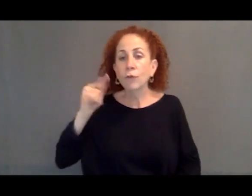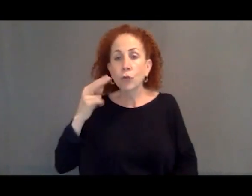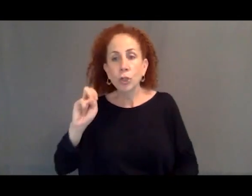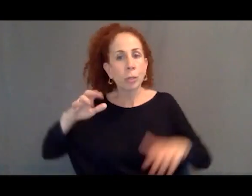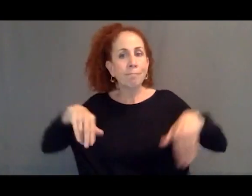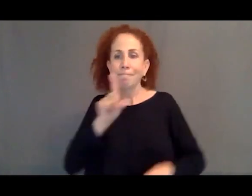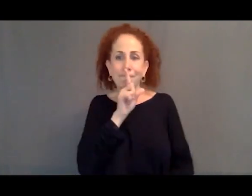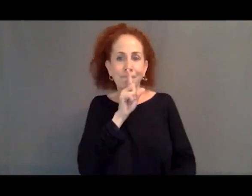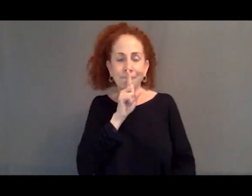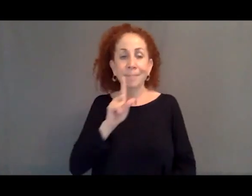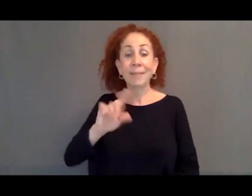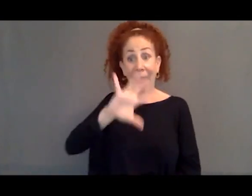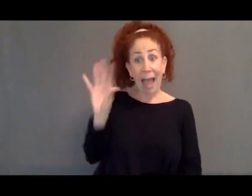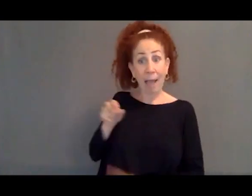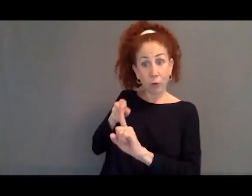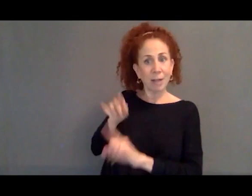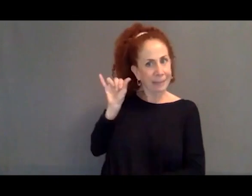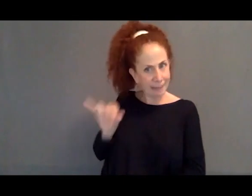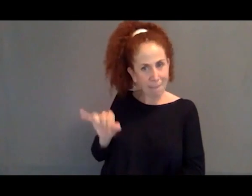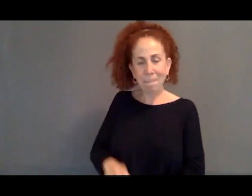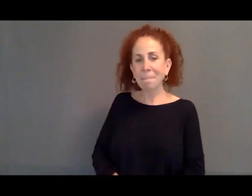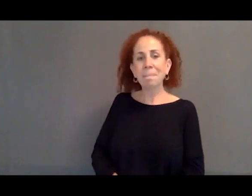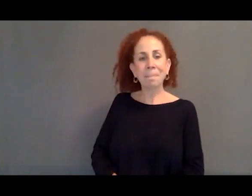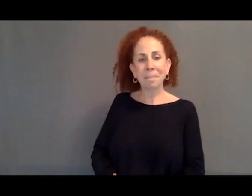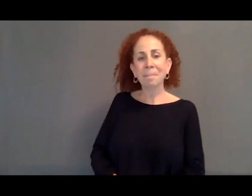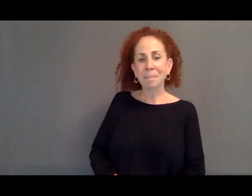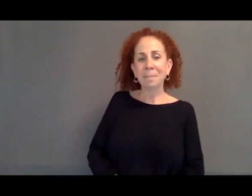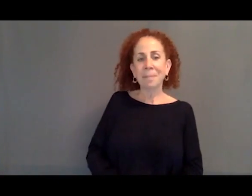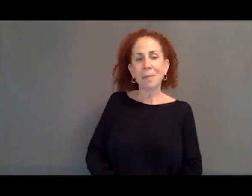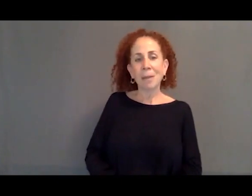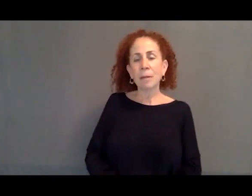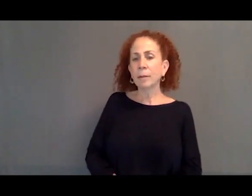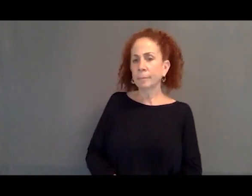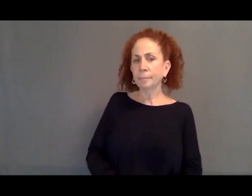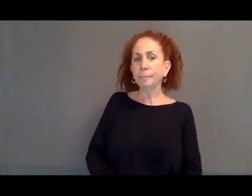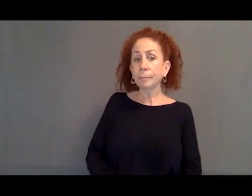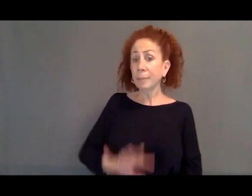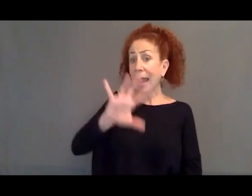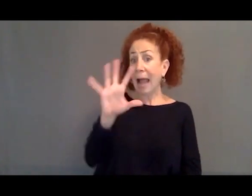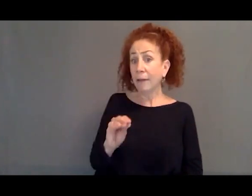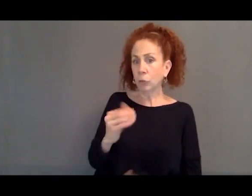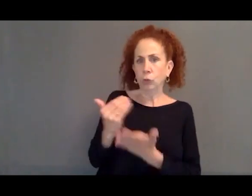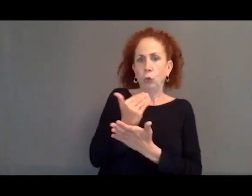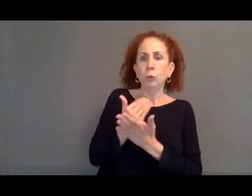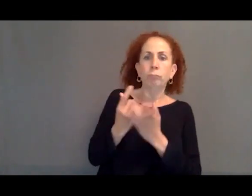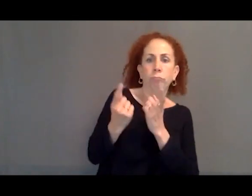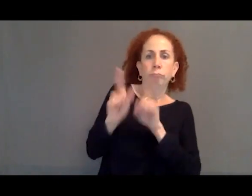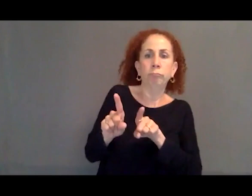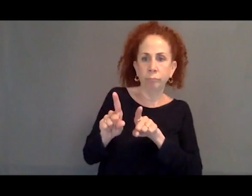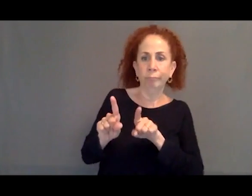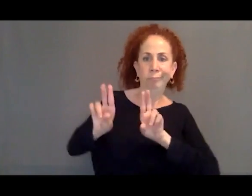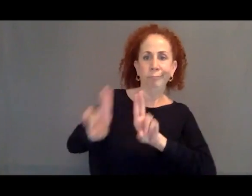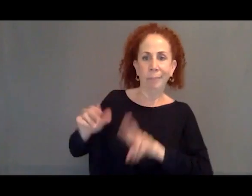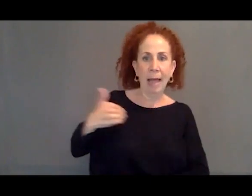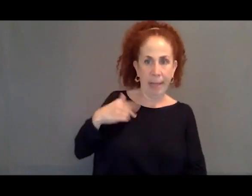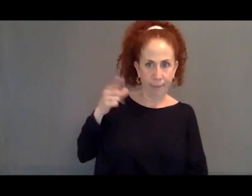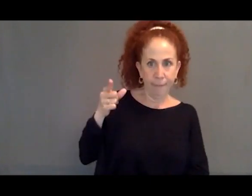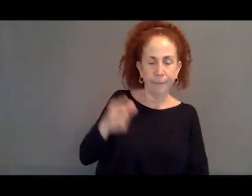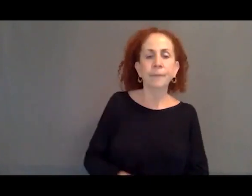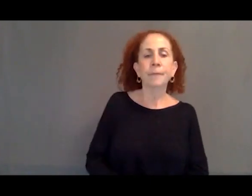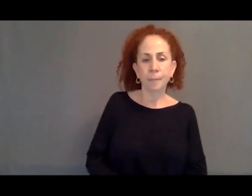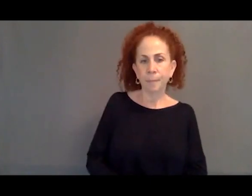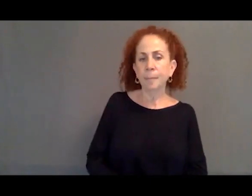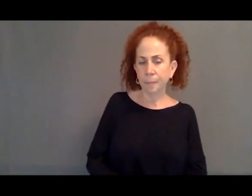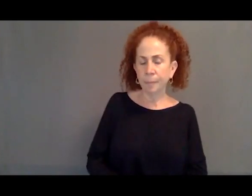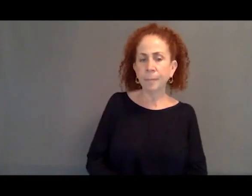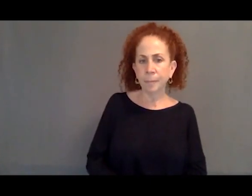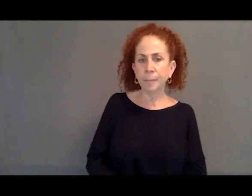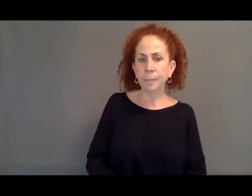Africa has entered into a relatively new treaty that